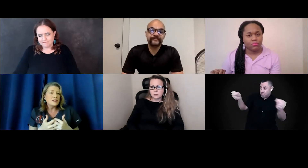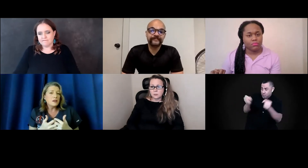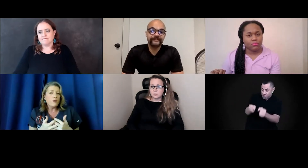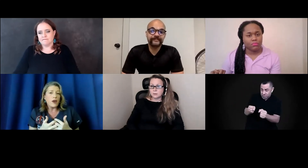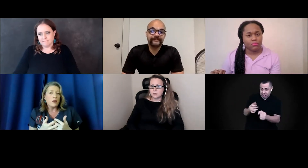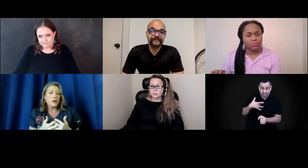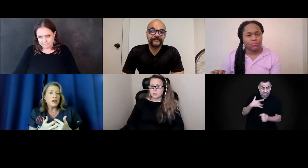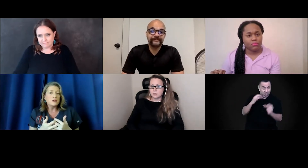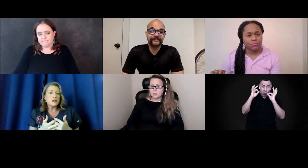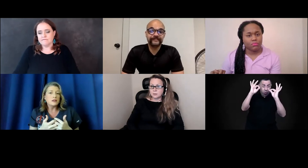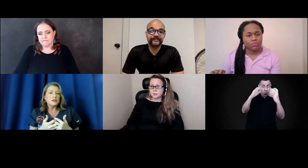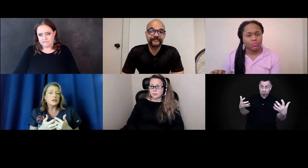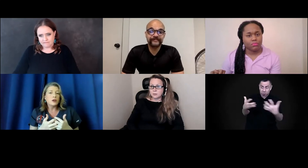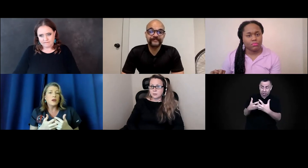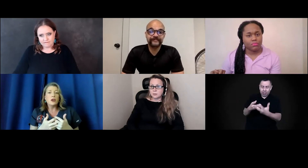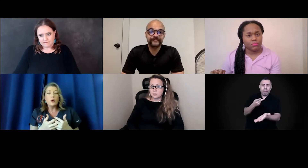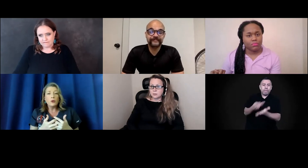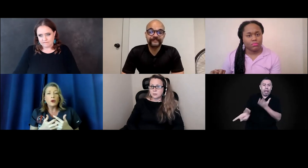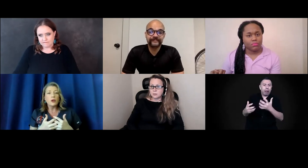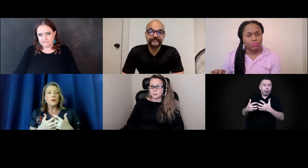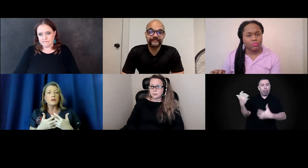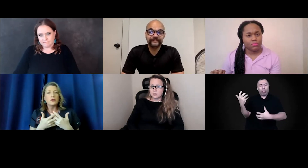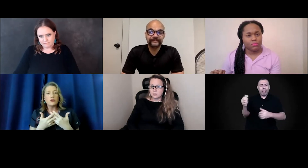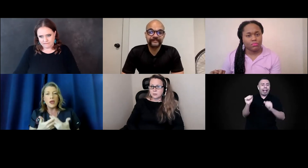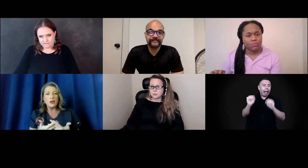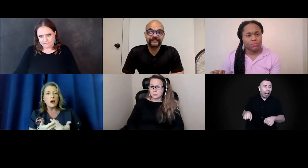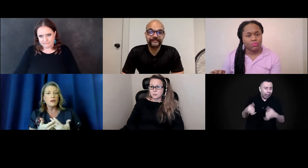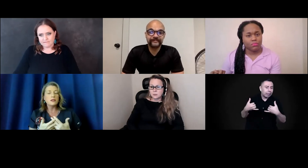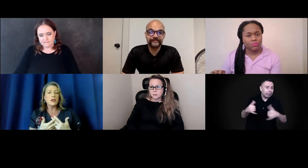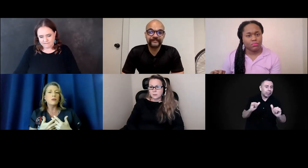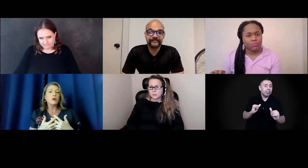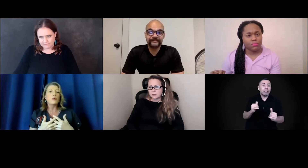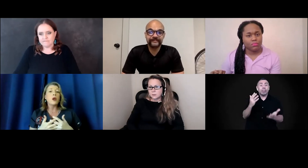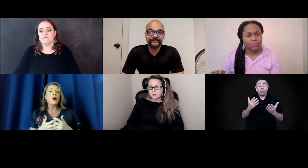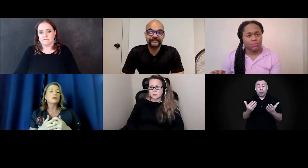still fail because it could be new. There could be strain on the team, you don't know.